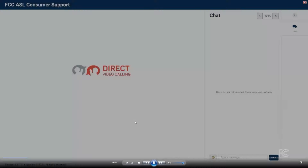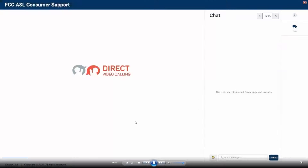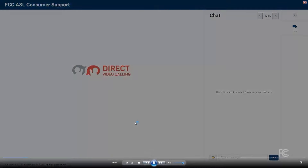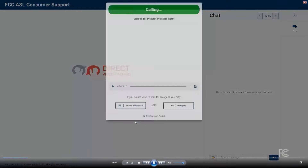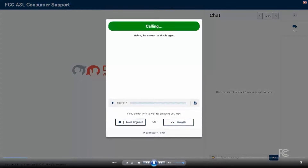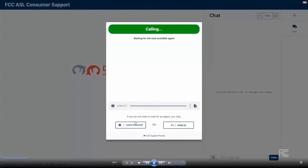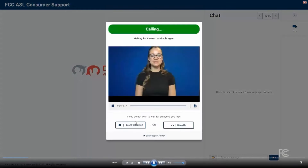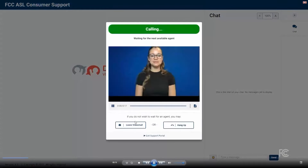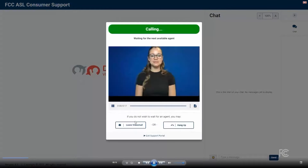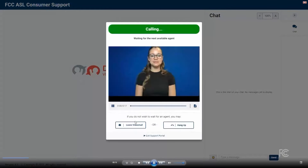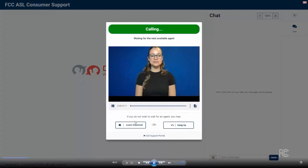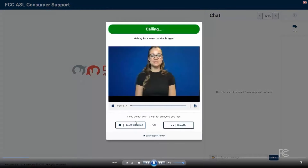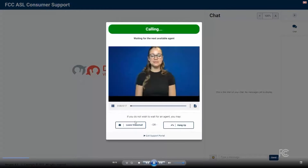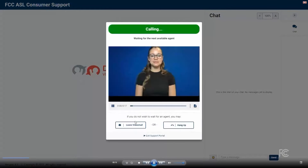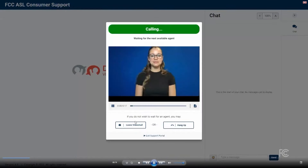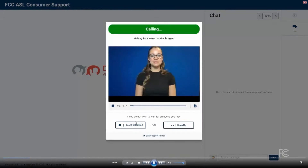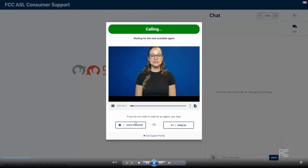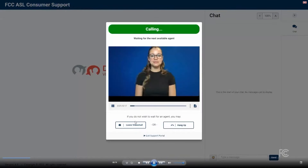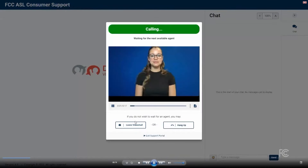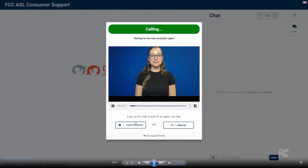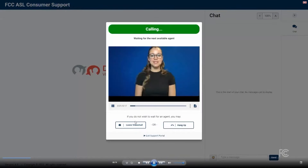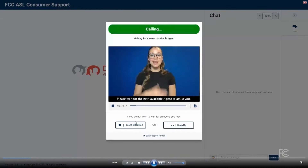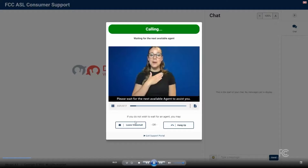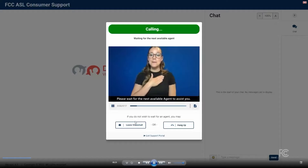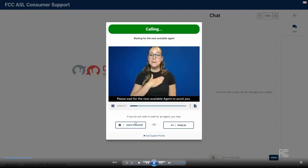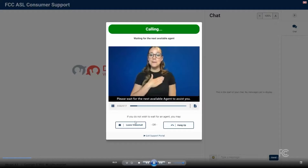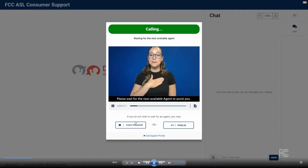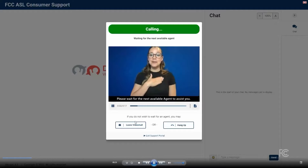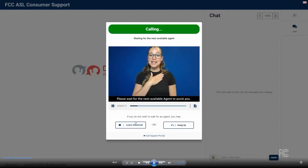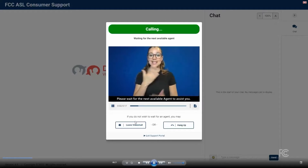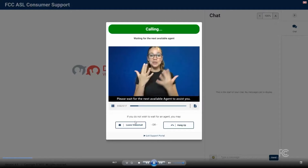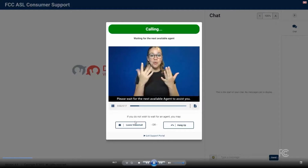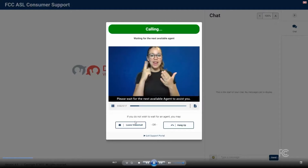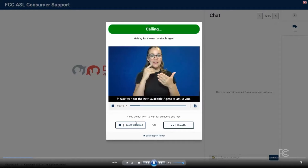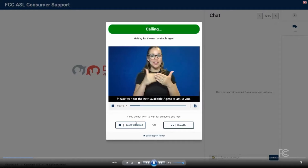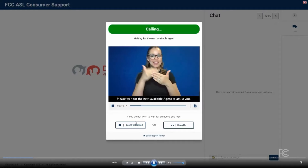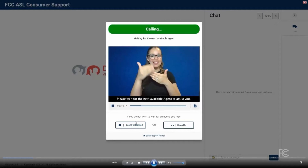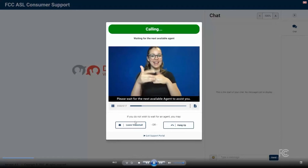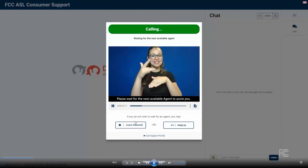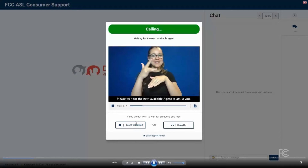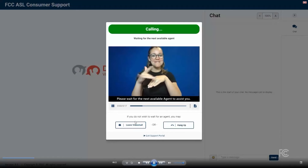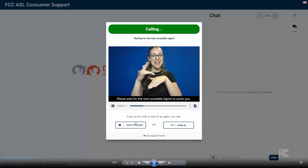THEY SEE. AND I'LL EXPLAIN BRIEFLY. WHAT'S HAPPENING NOW IS THE PERSON WHO IS CALLING IN IS TYPING IN THE PHONE NUMBER.